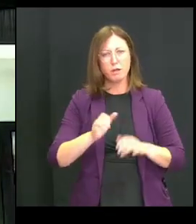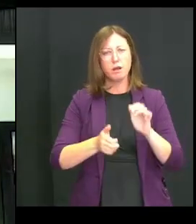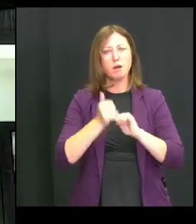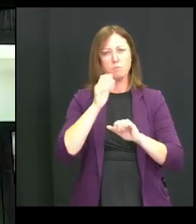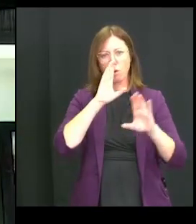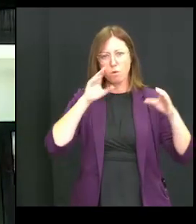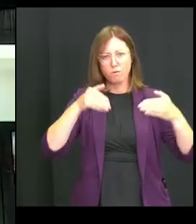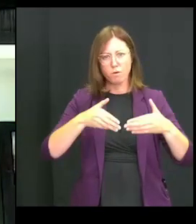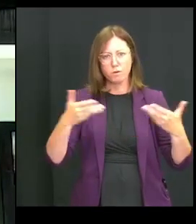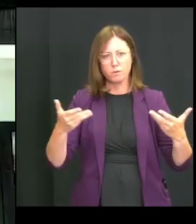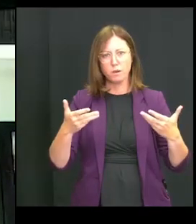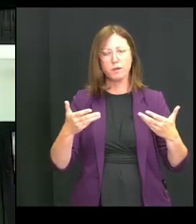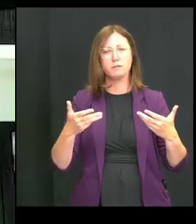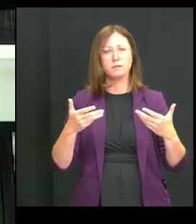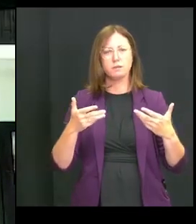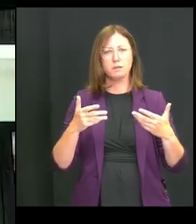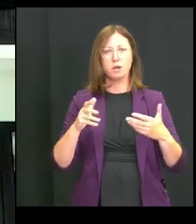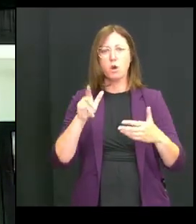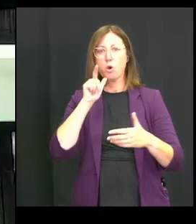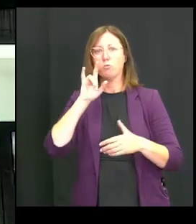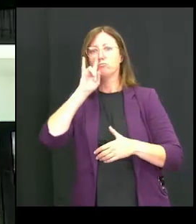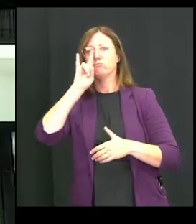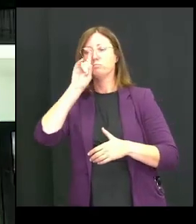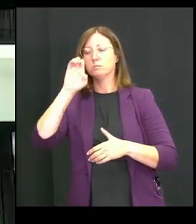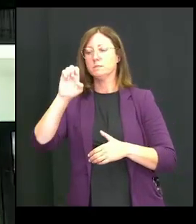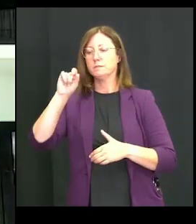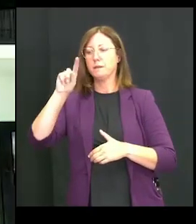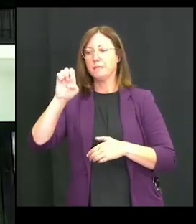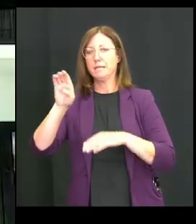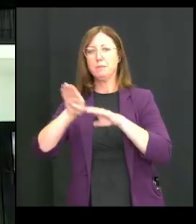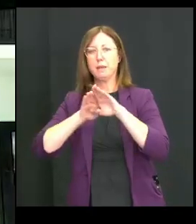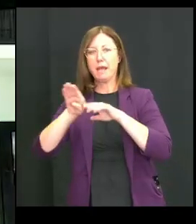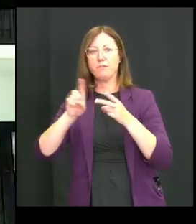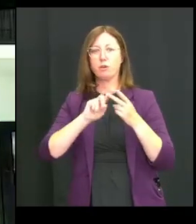the relationships between elite behaviour, news media, and public opinion,